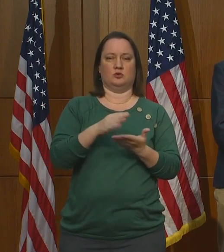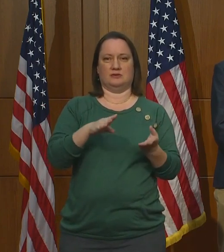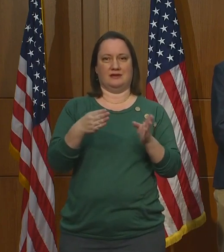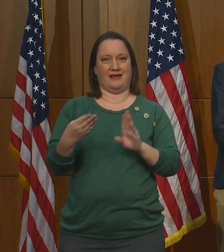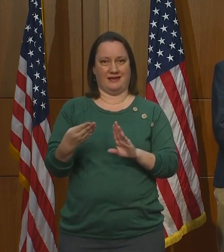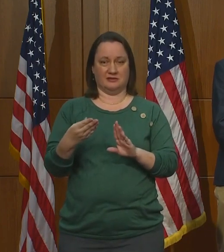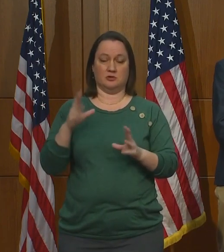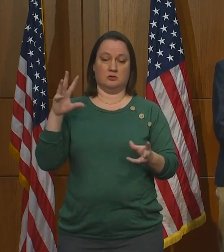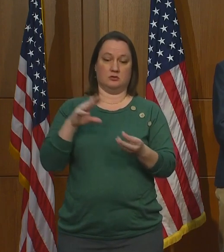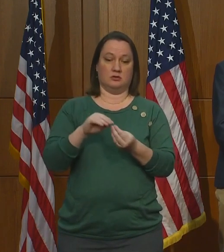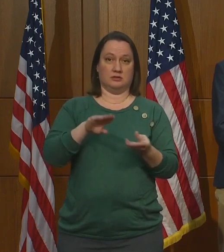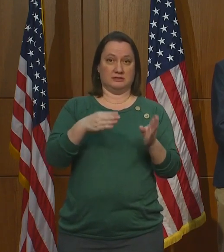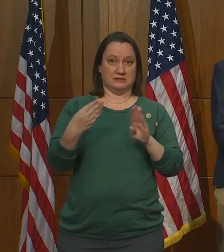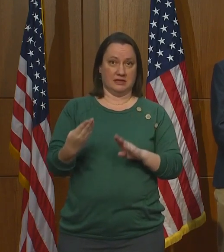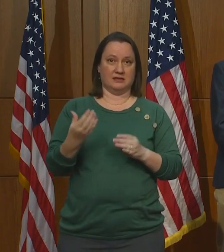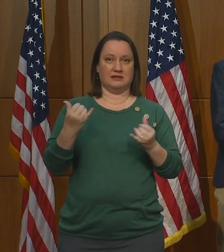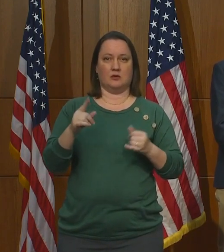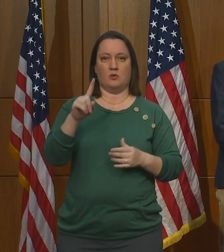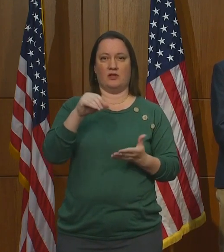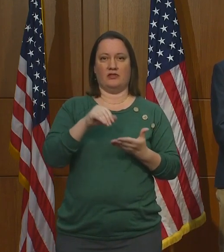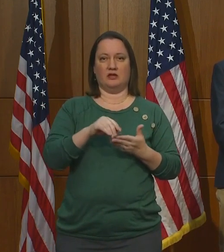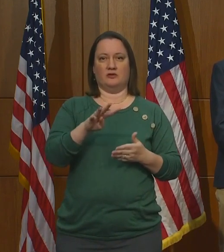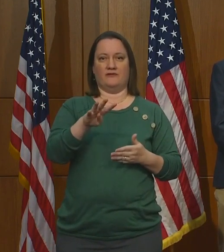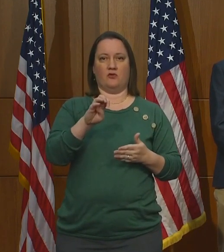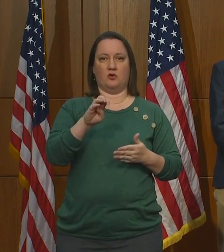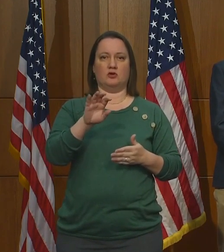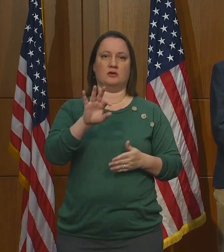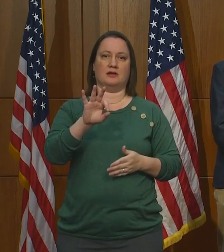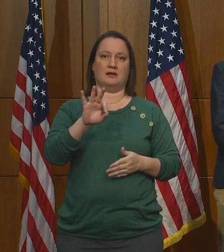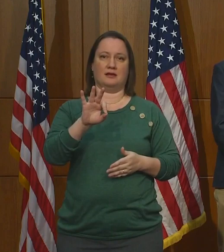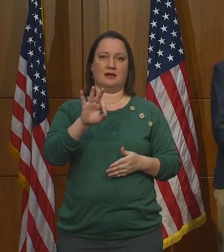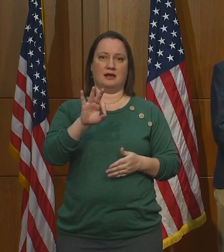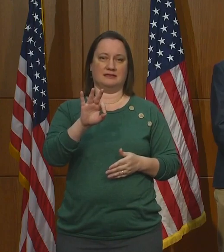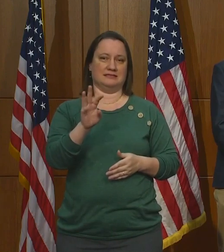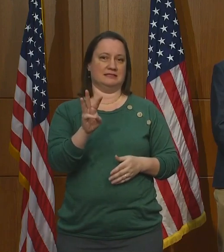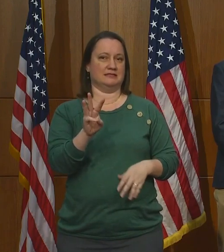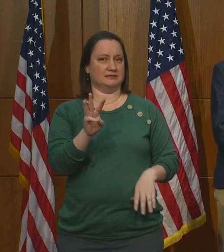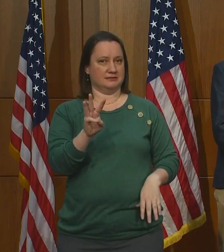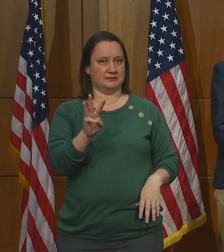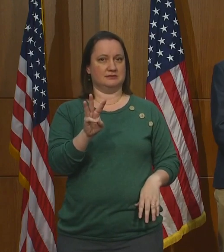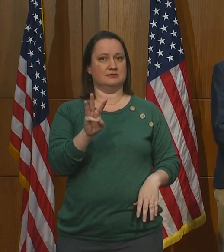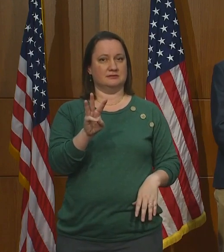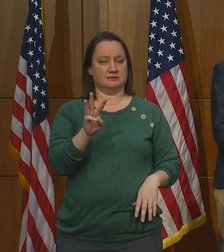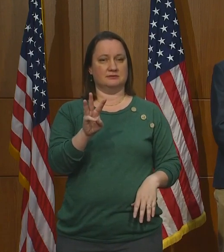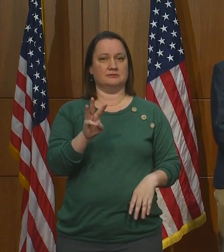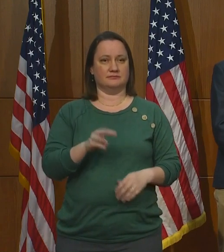ALSO RECORDED NINETEEN NEW DEATHS BRINGING THE TOTAL